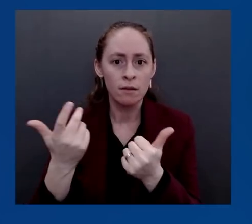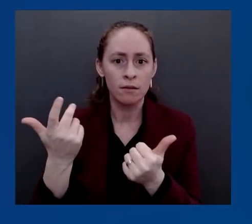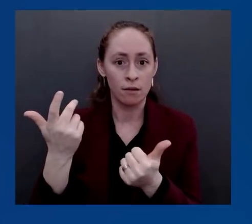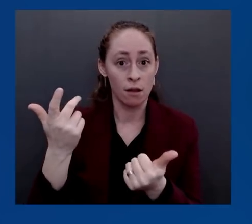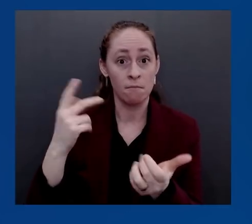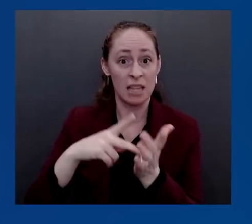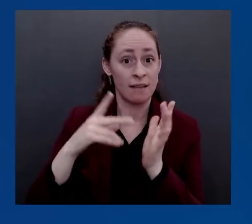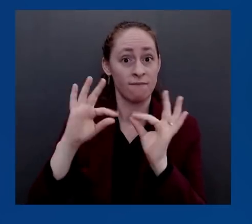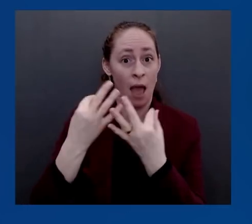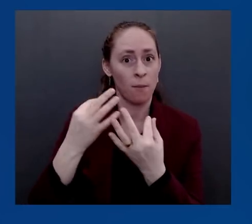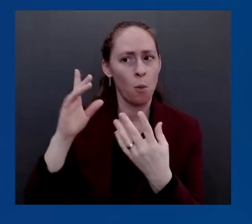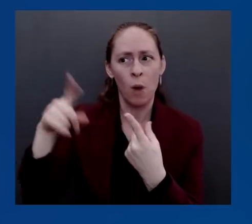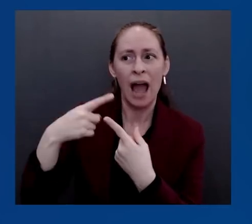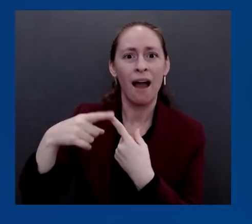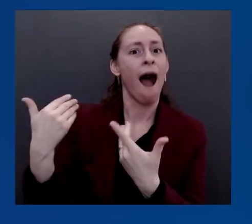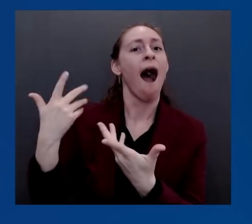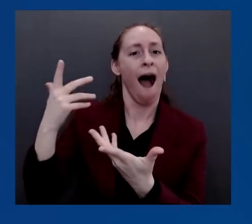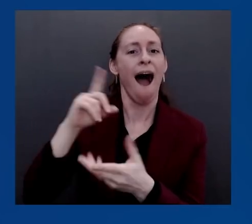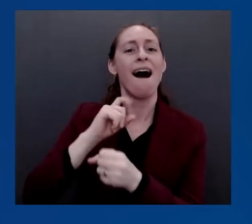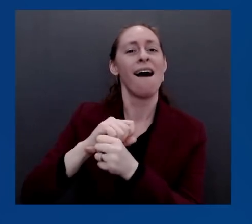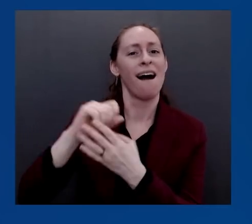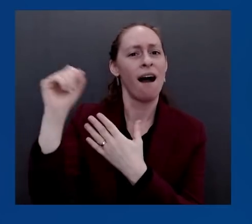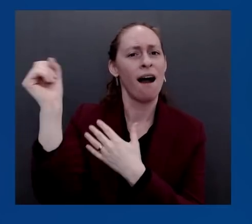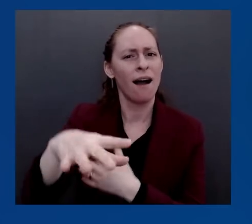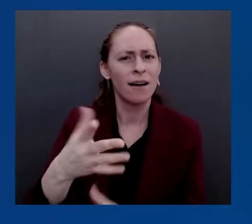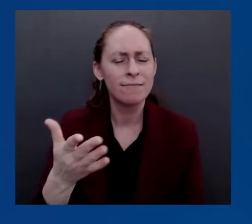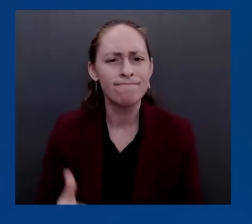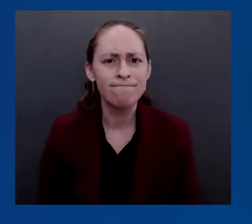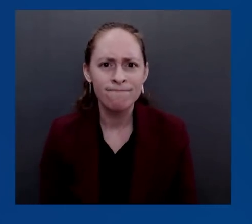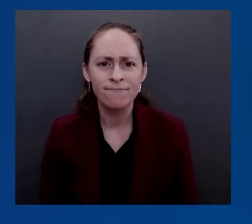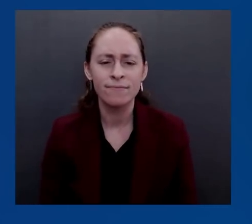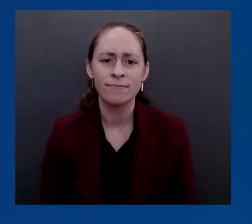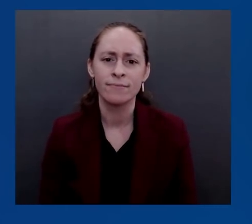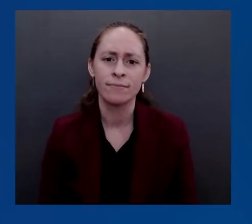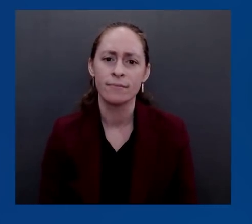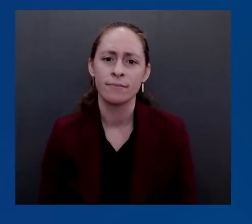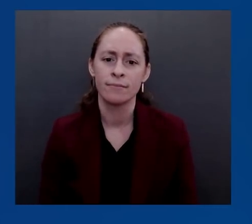Mr. Zients: Tom, go ahead. Dr. Inglesby -- sorry. Dr. Inglesby: So, as you know,